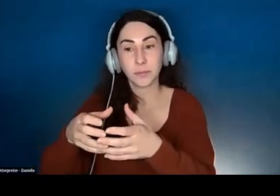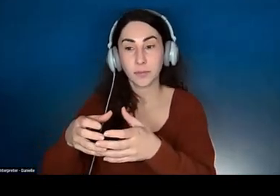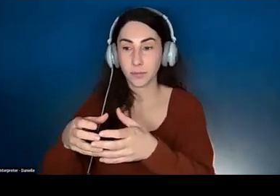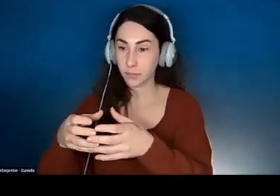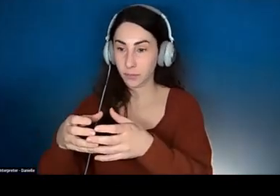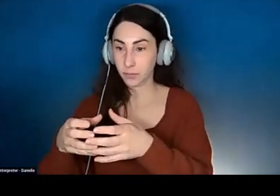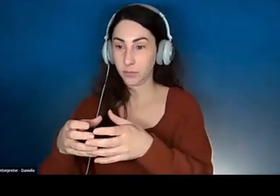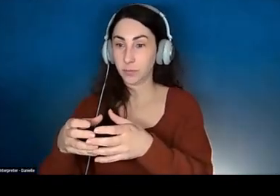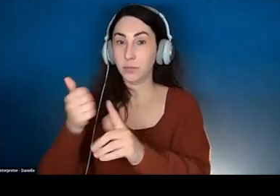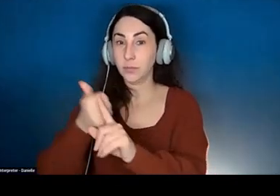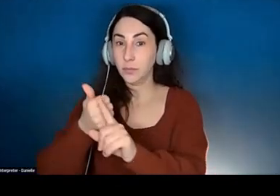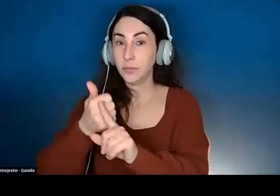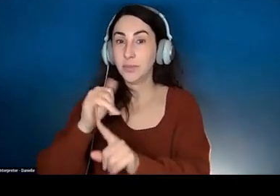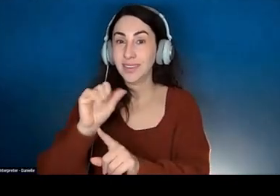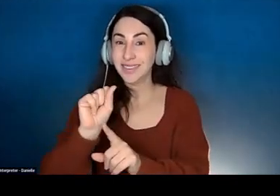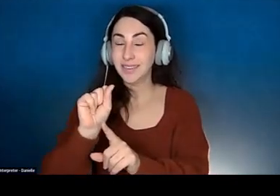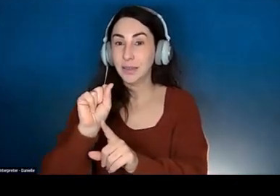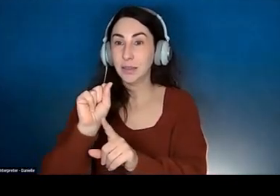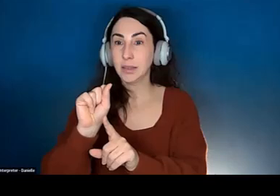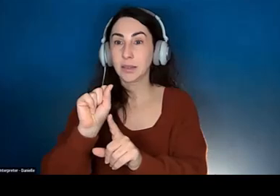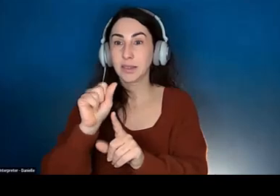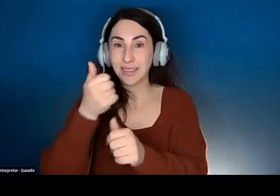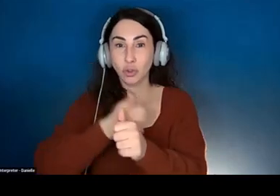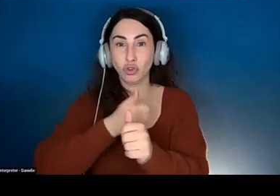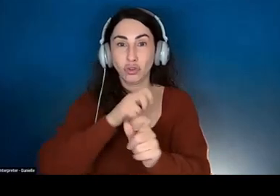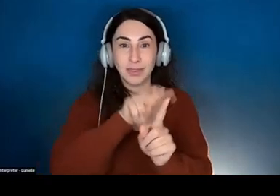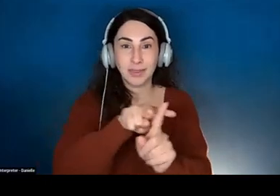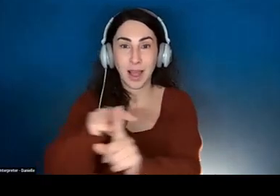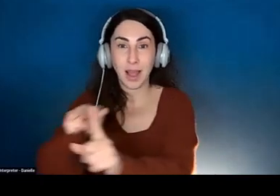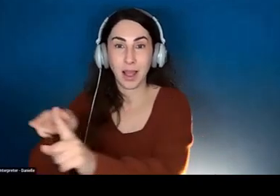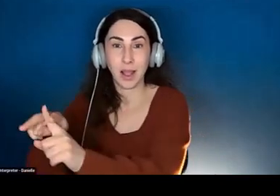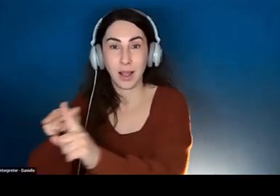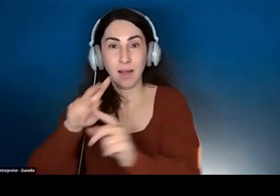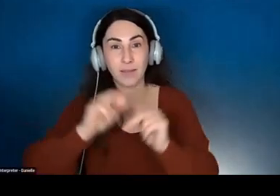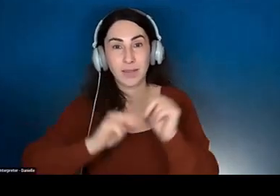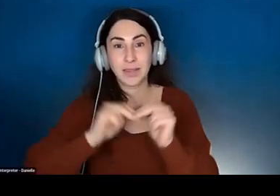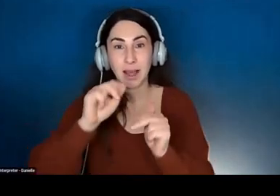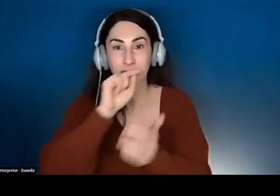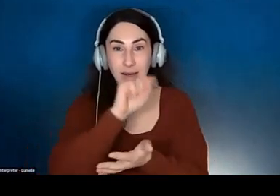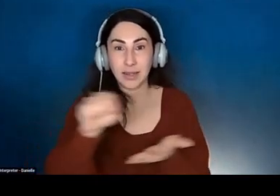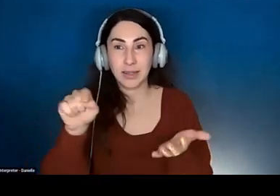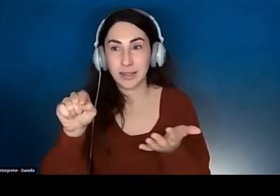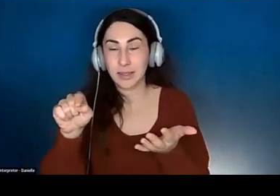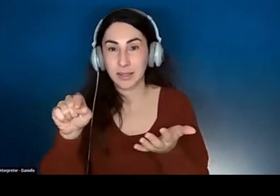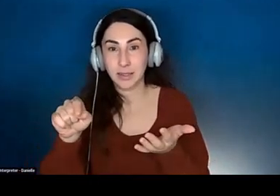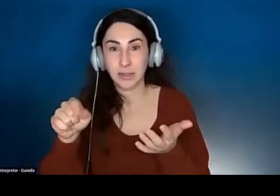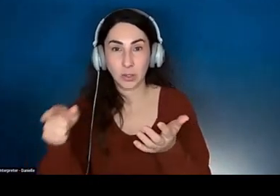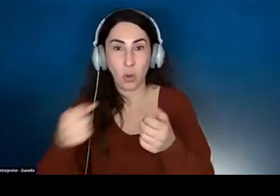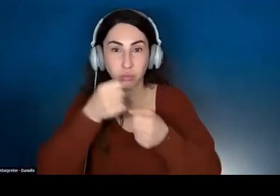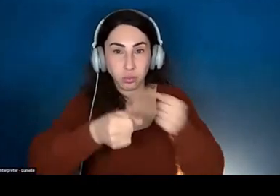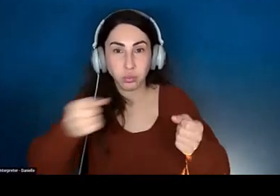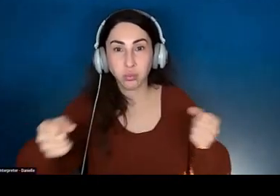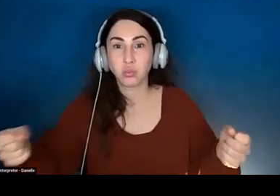Medicaid-certified nursing facilities, and we have found that this dedicated kind of nursing facility